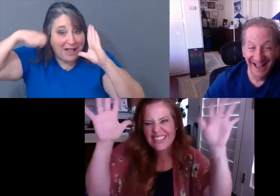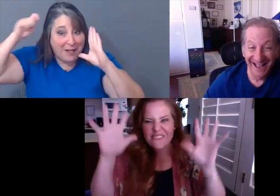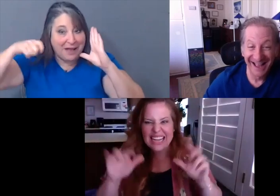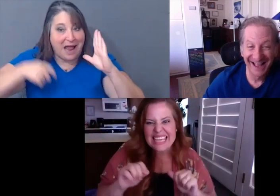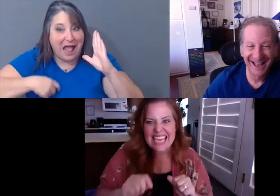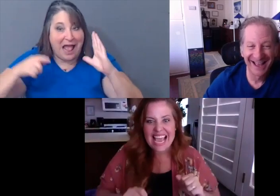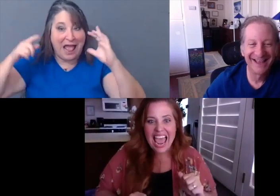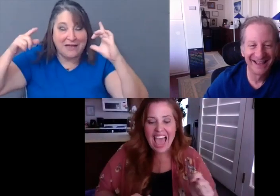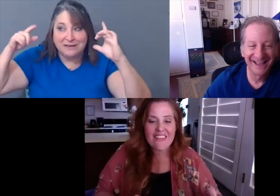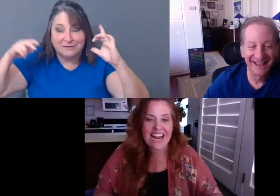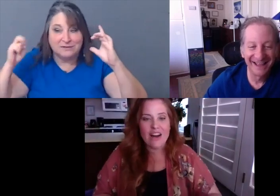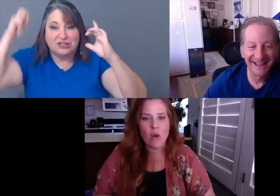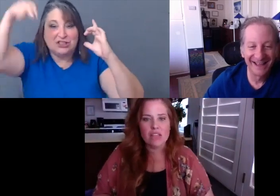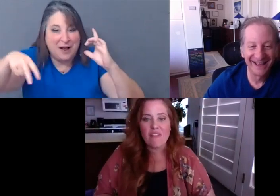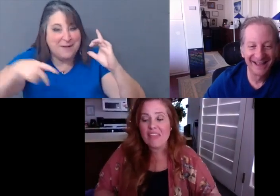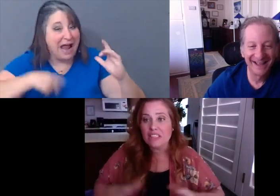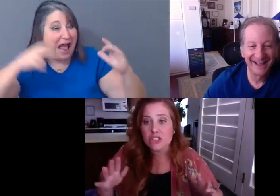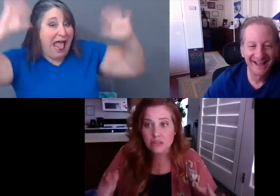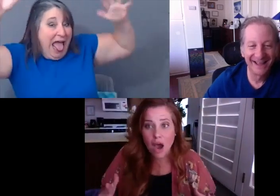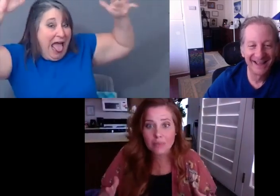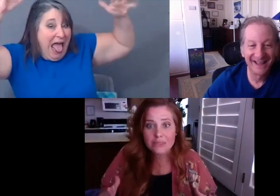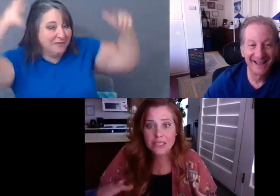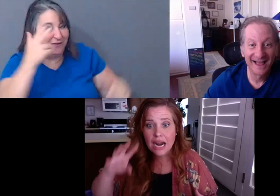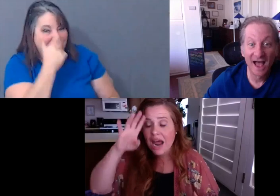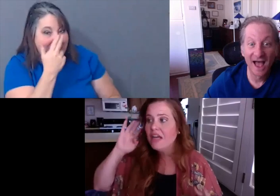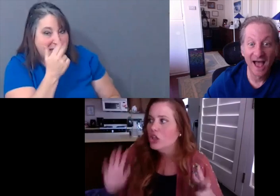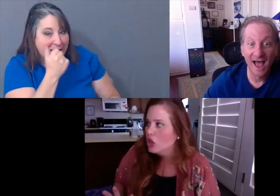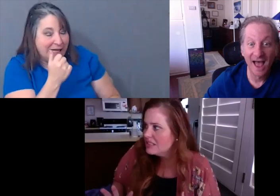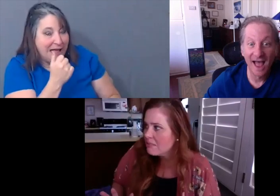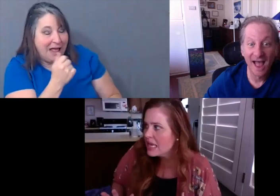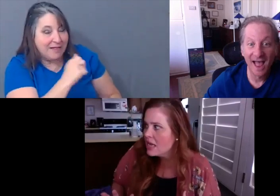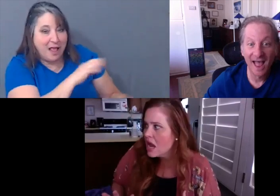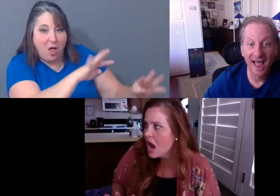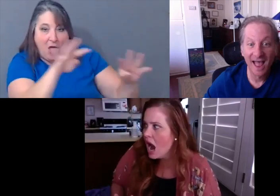I did a funny thing and then I kind of walked off and they stopped and they looked at me,